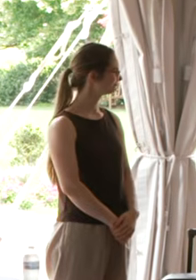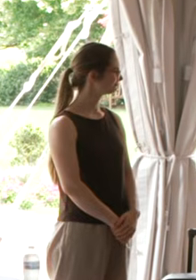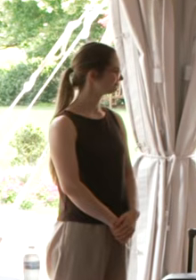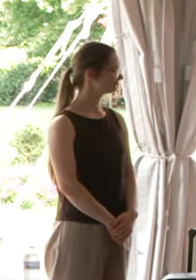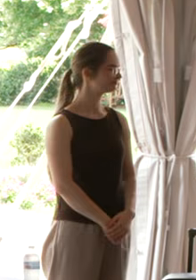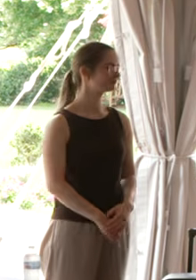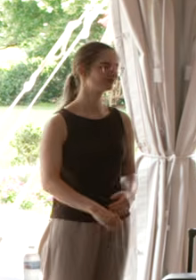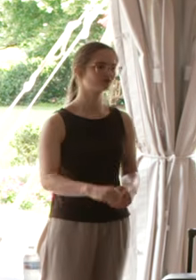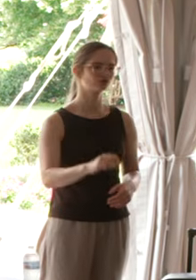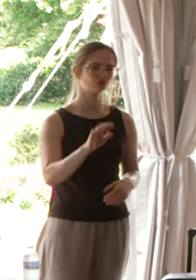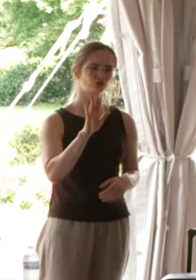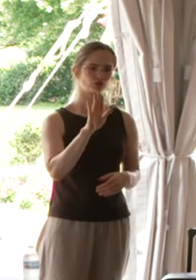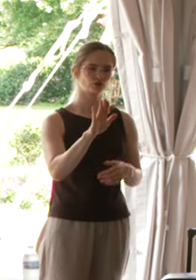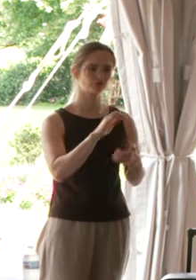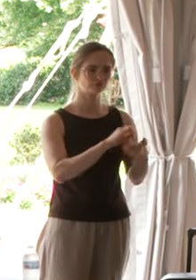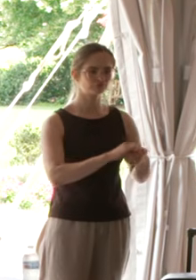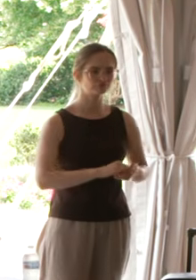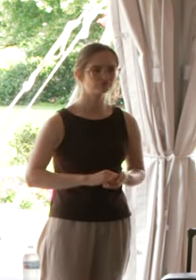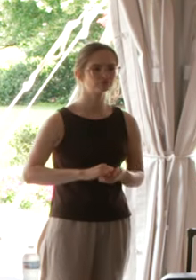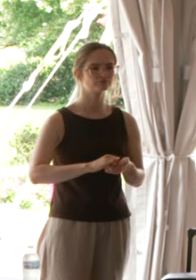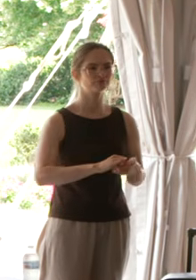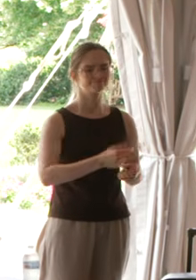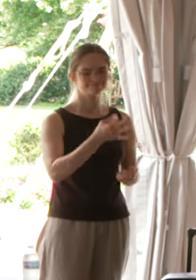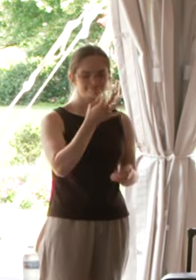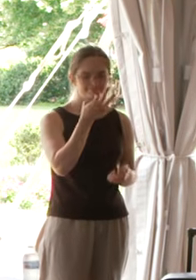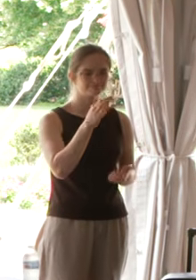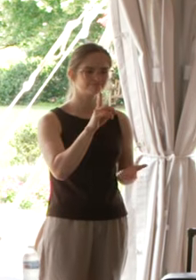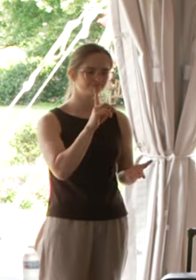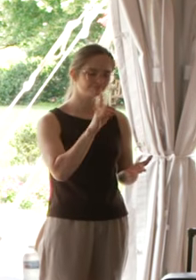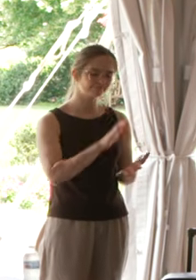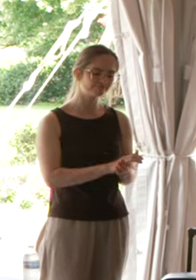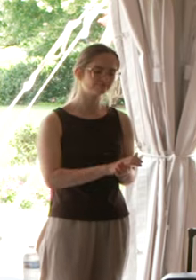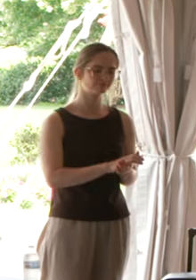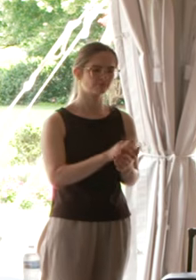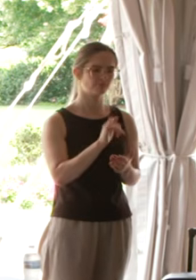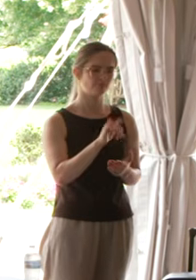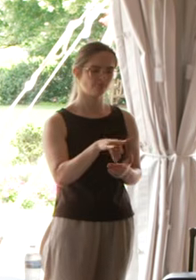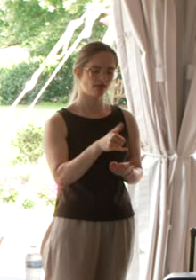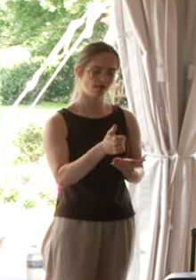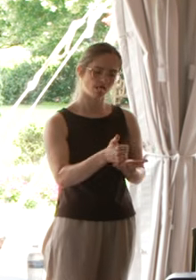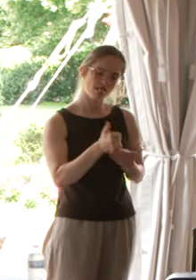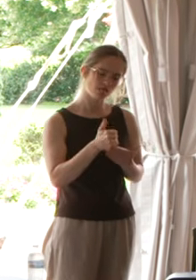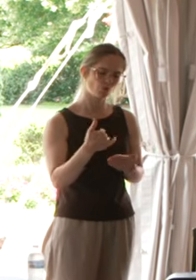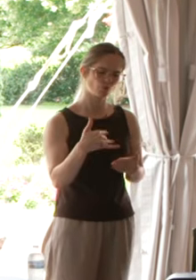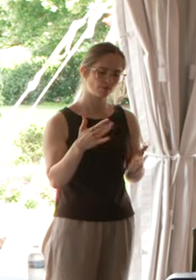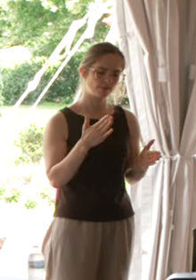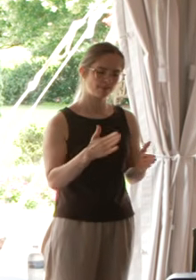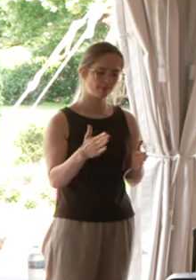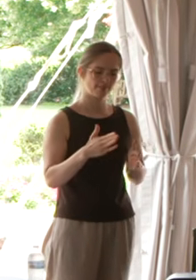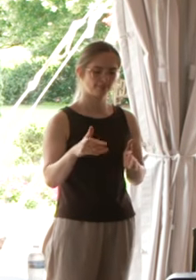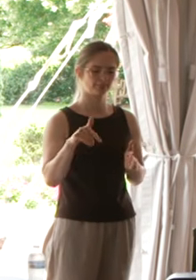collaboration, expertise, and dedication were instrumental in planning this event and helping